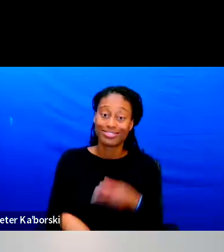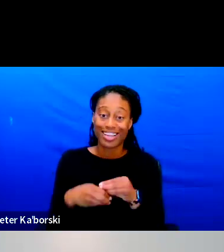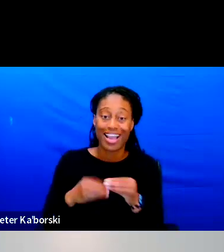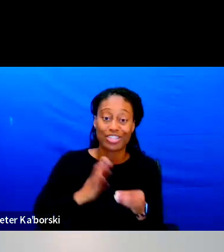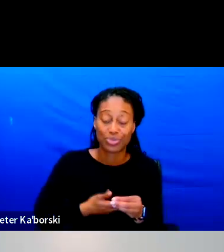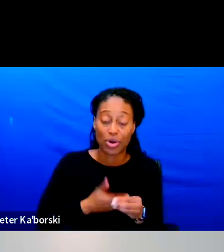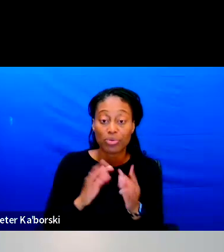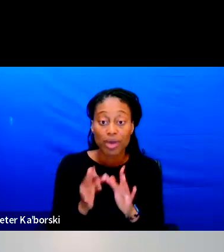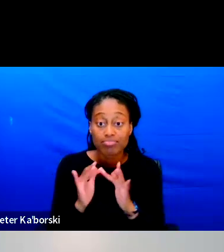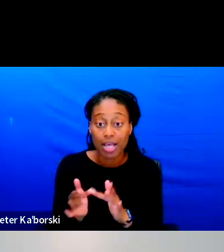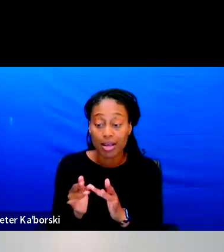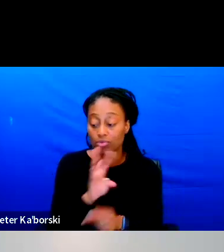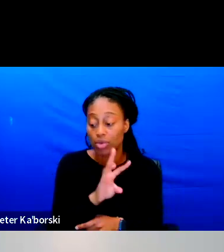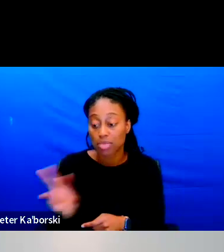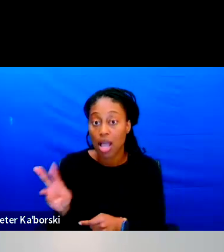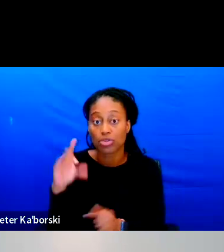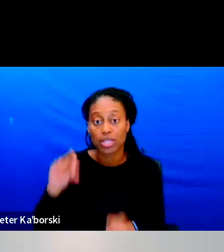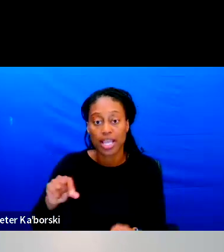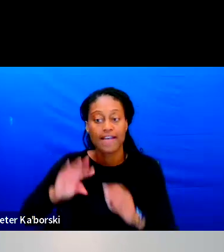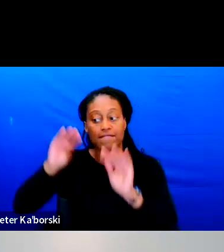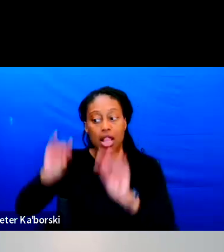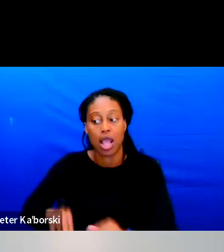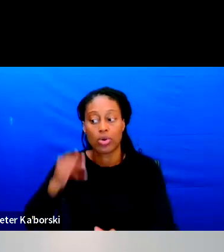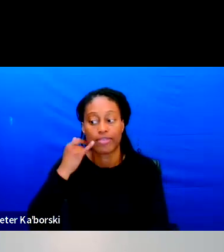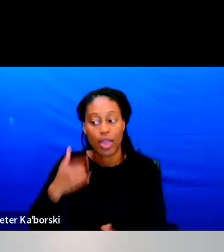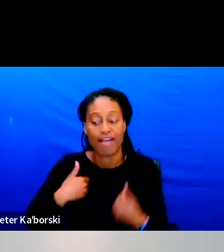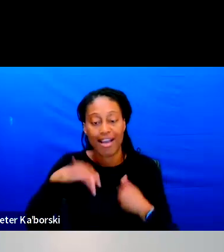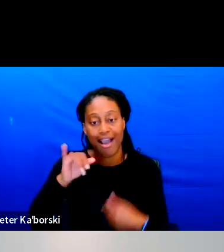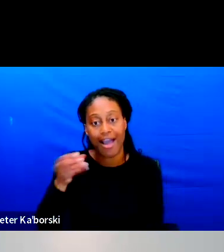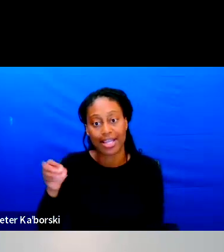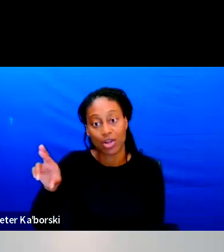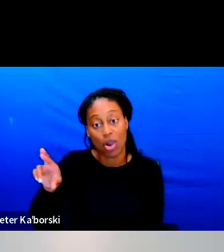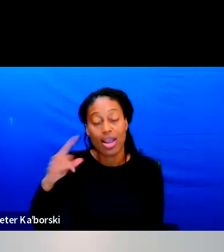Kyle Kleist: fill in if they have an in R, and then that generates an email.